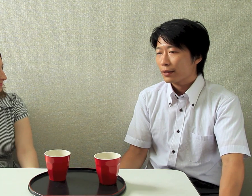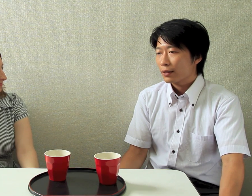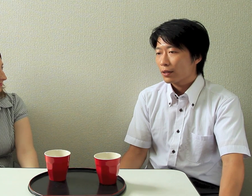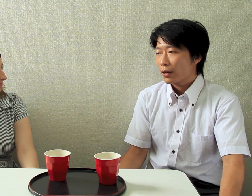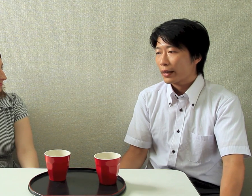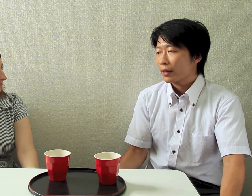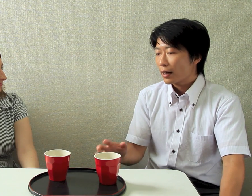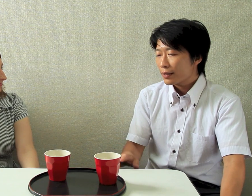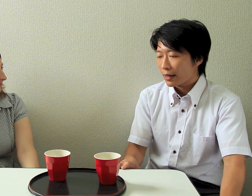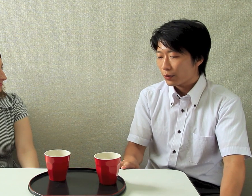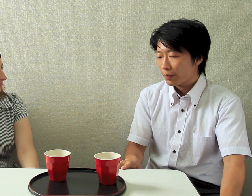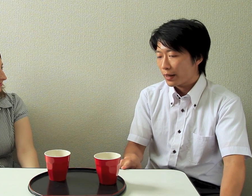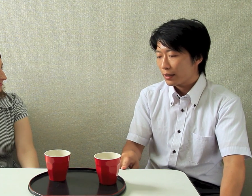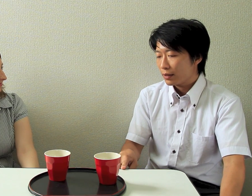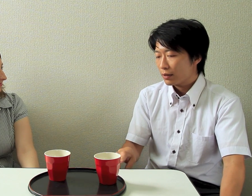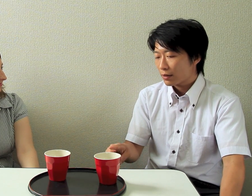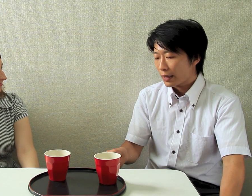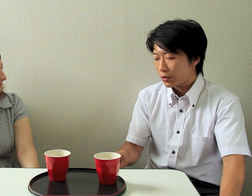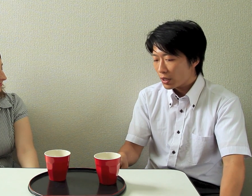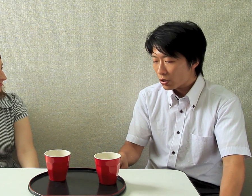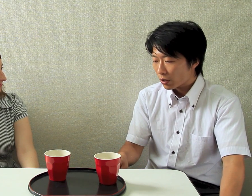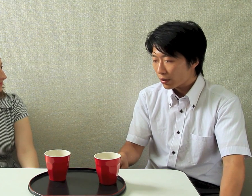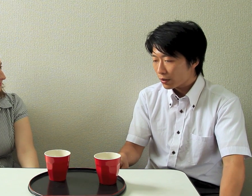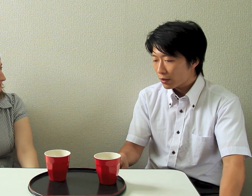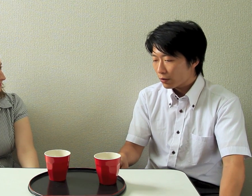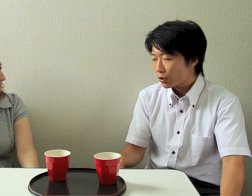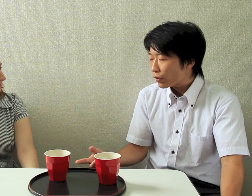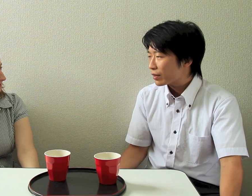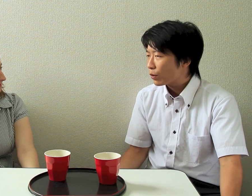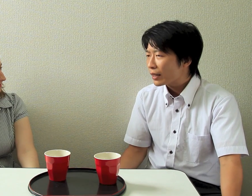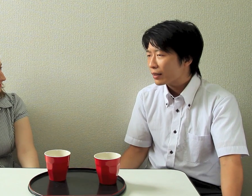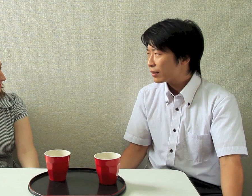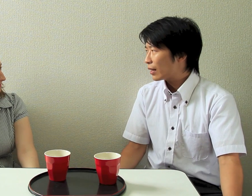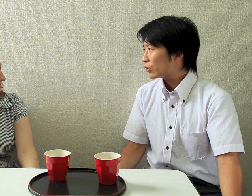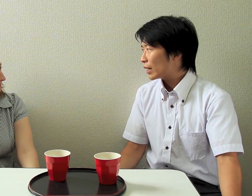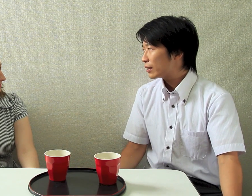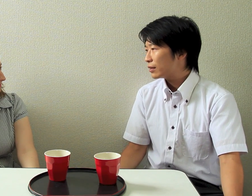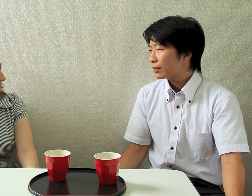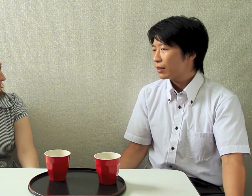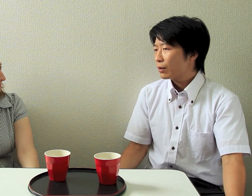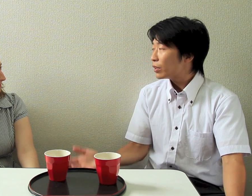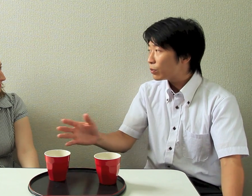I got in contact with my sign language teacher which is funny, because, why did I need to take Sign Language Classes?